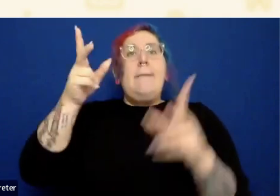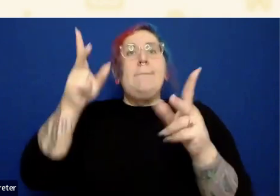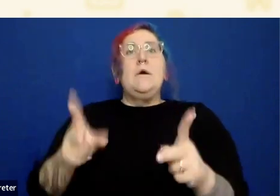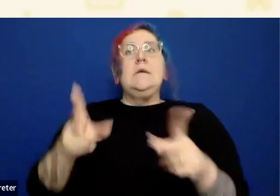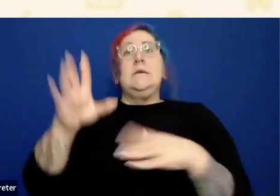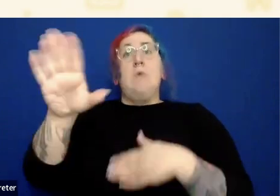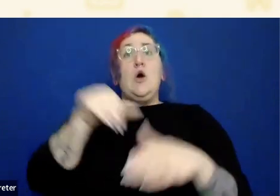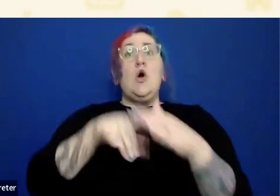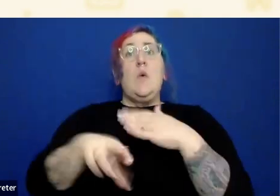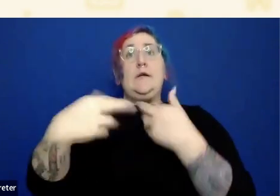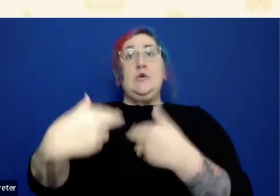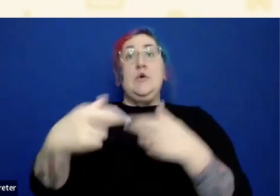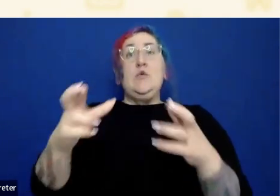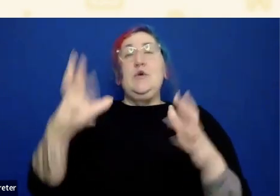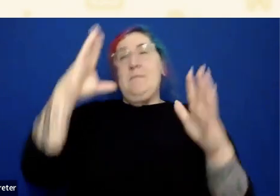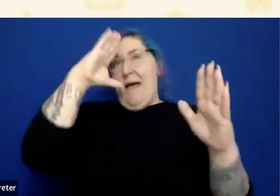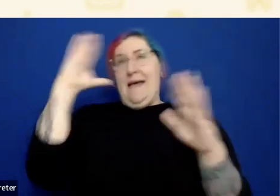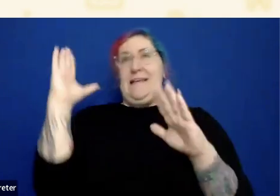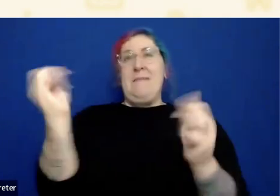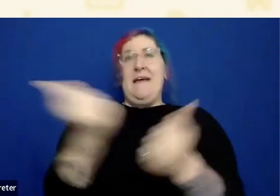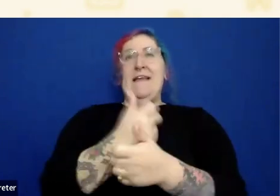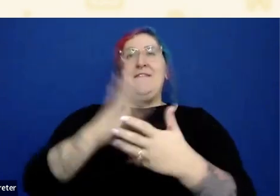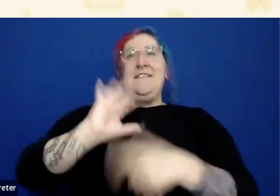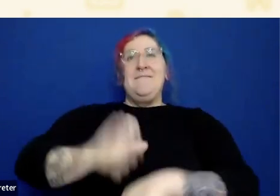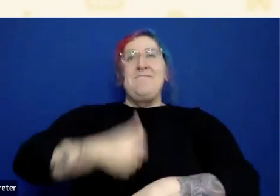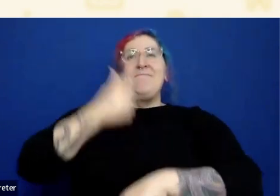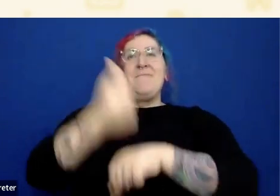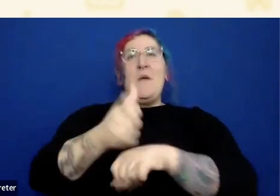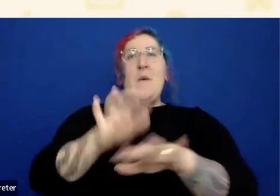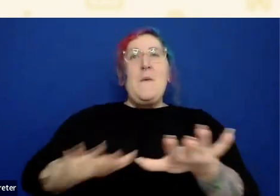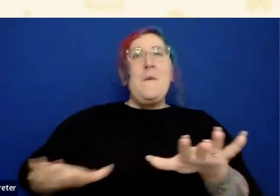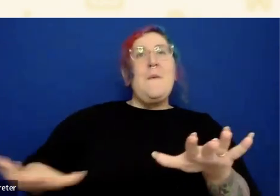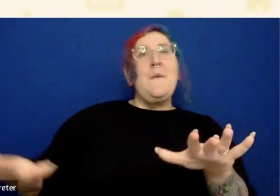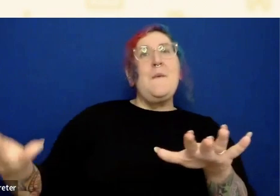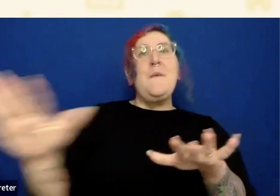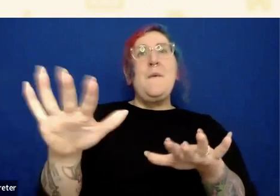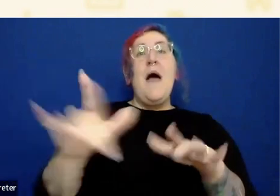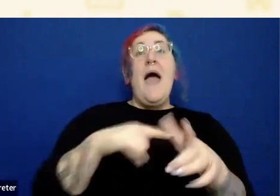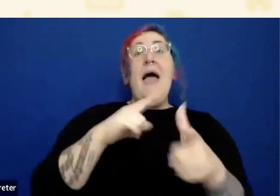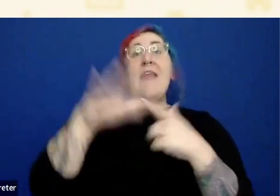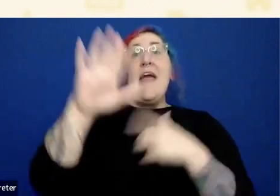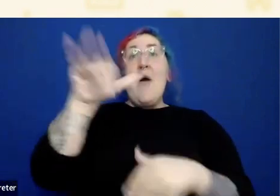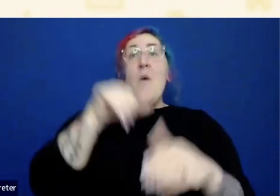expecting it to be laid out a certain way. And then I walk in and someone's moved the coffee table,